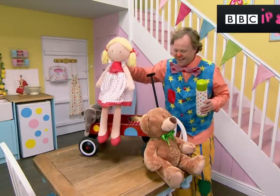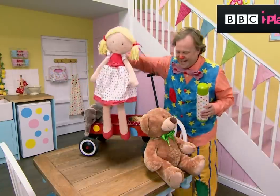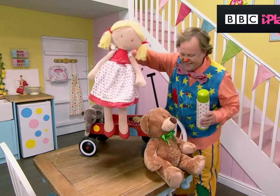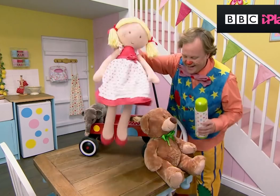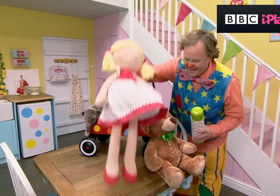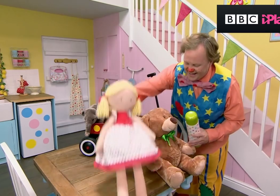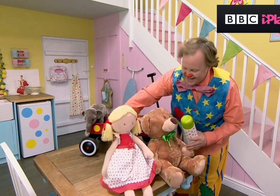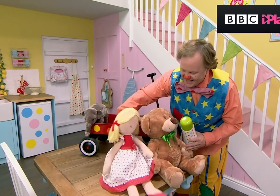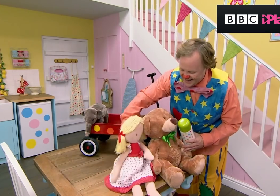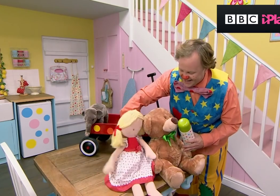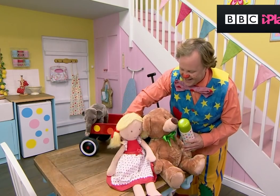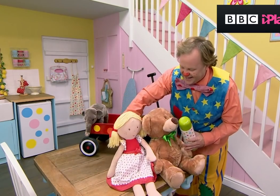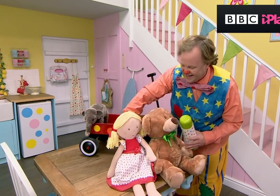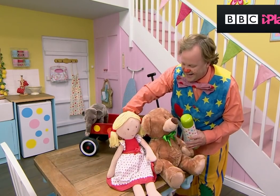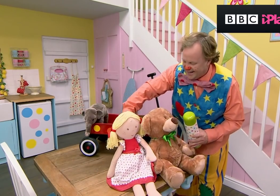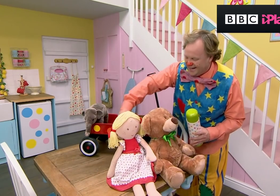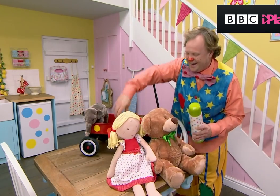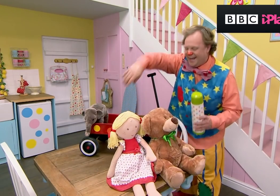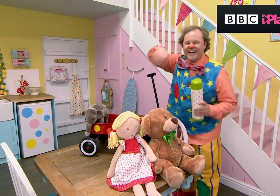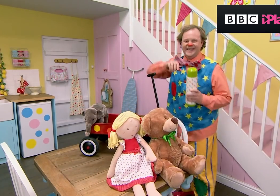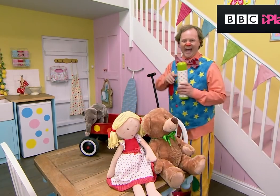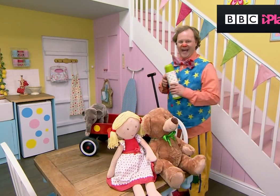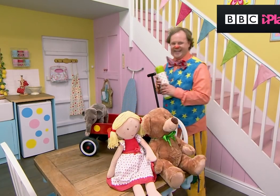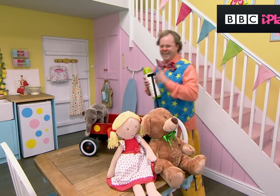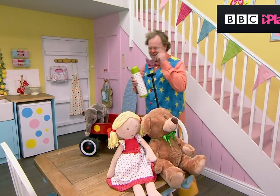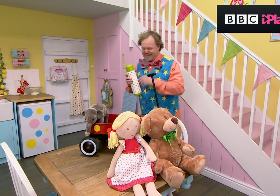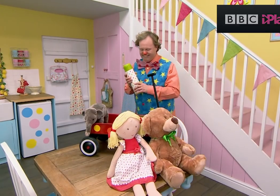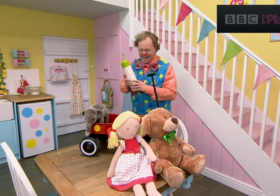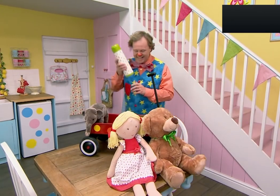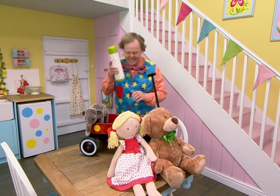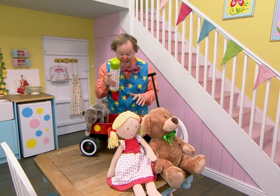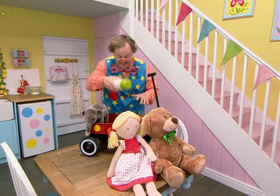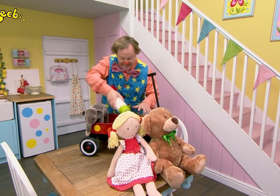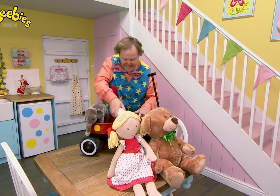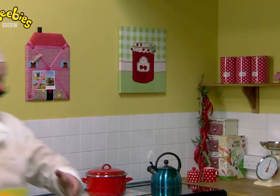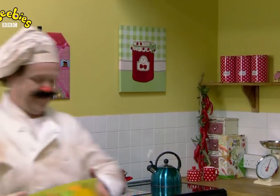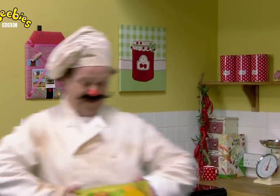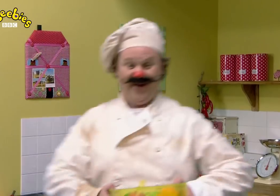there we are are you going to leave dolly behind too yeah she can come next time